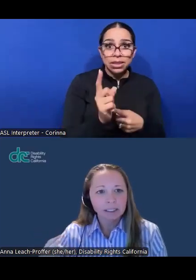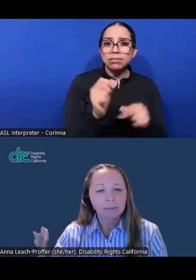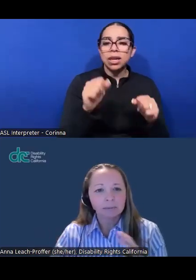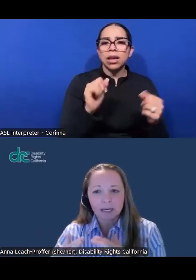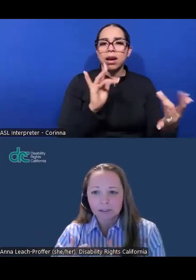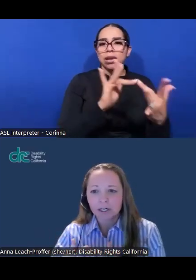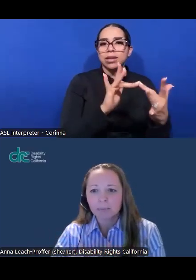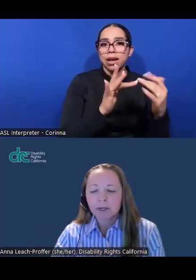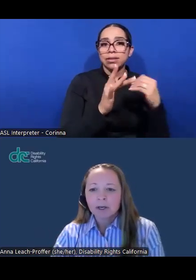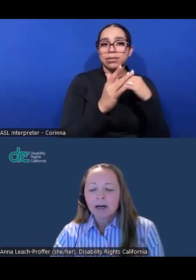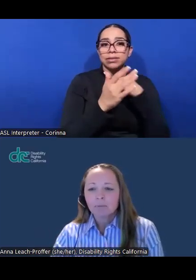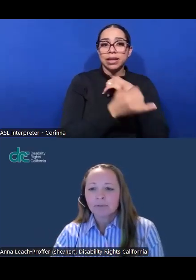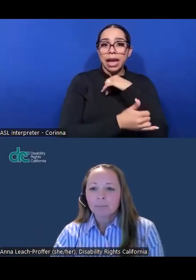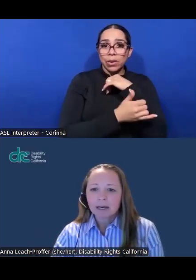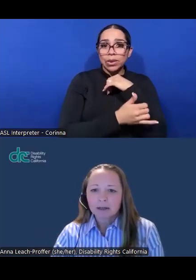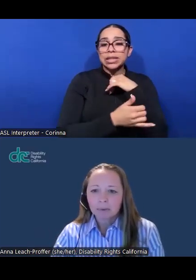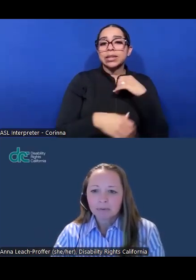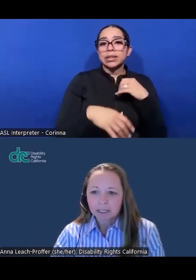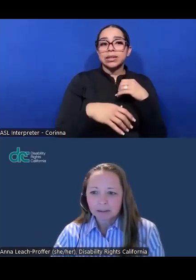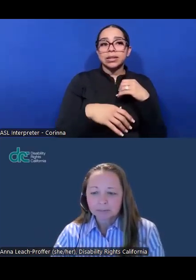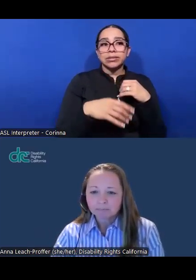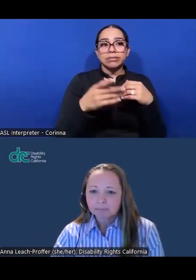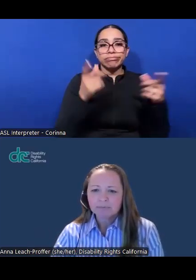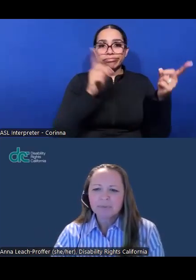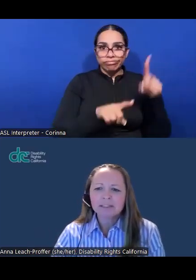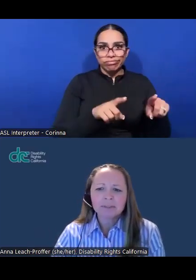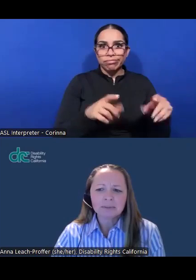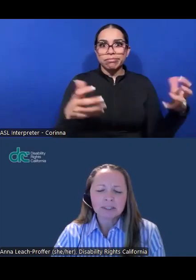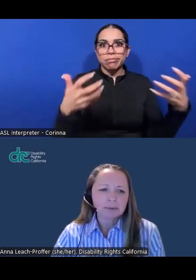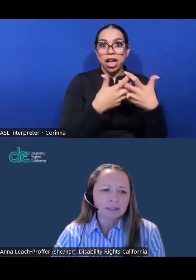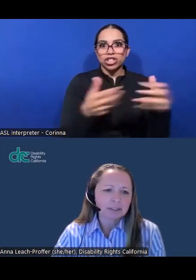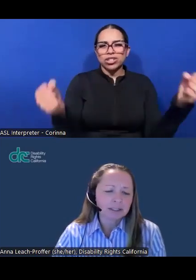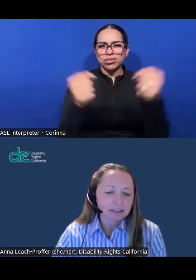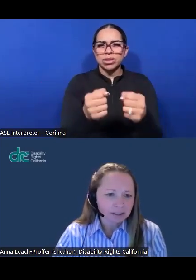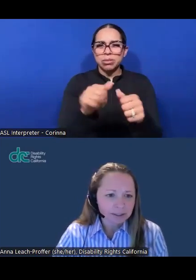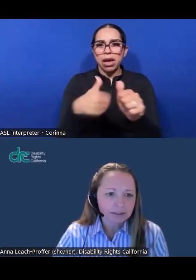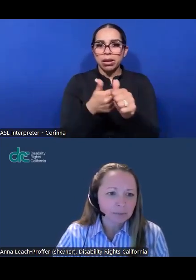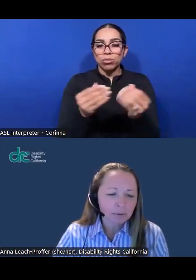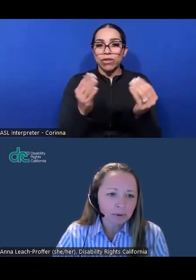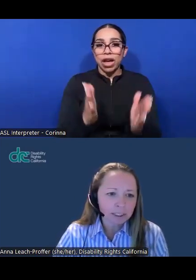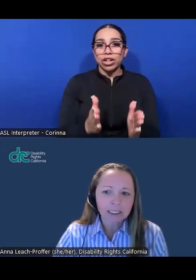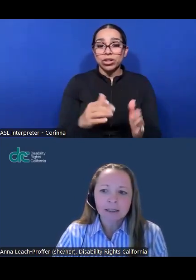and being matched up with a backup provider. This was something that we, the DRC, supported.